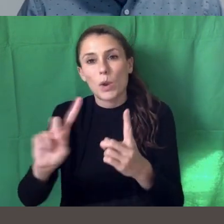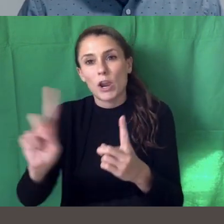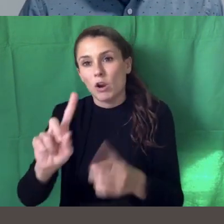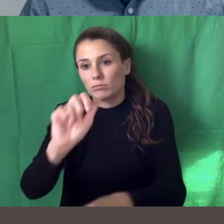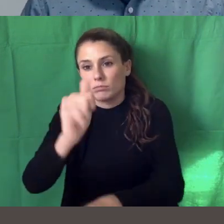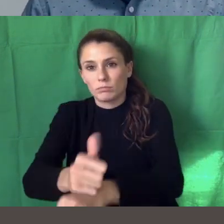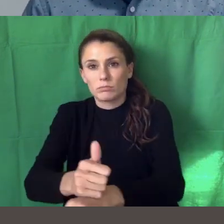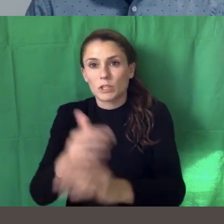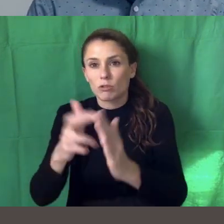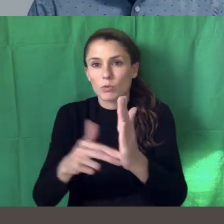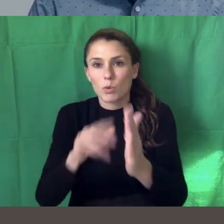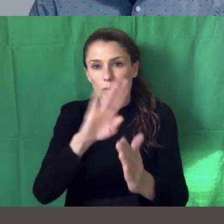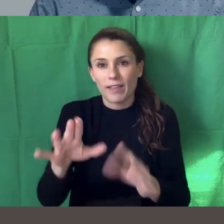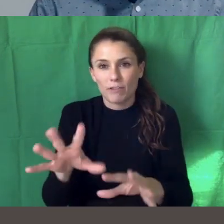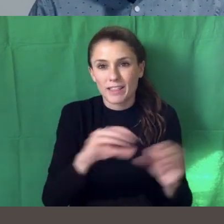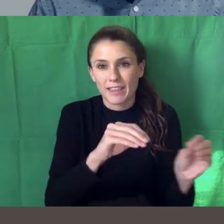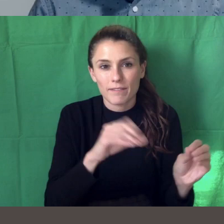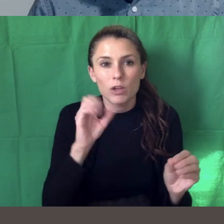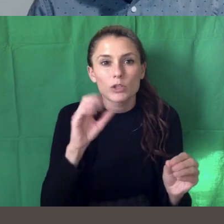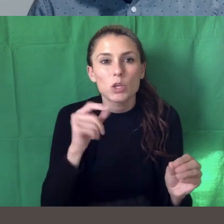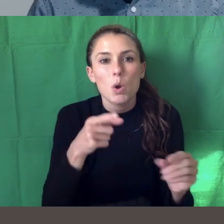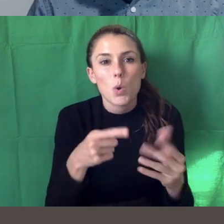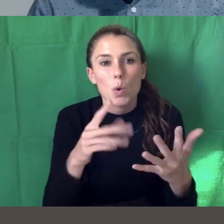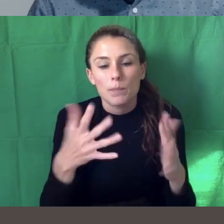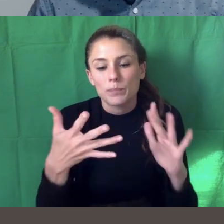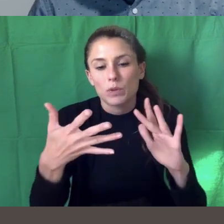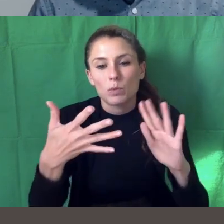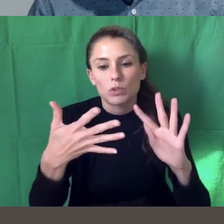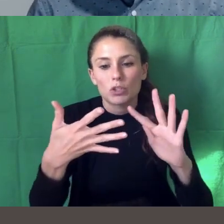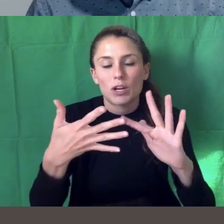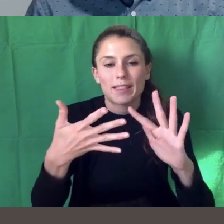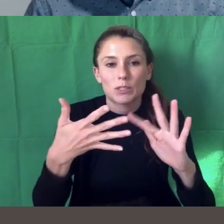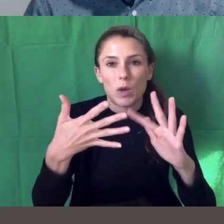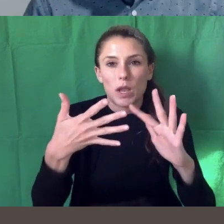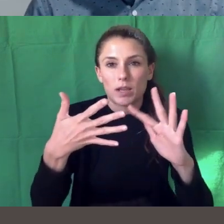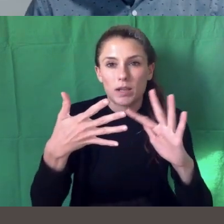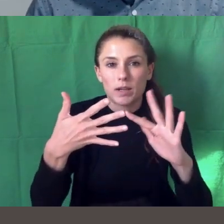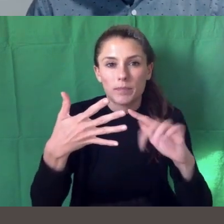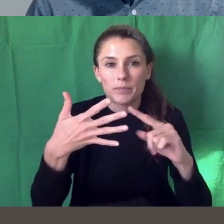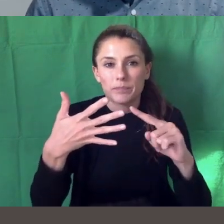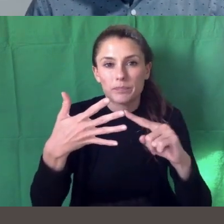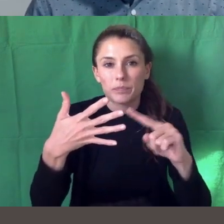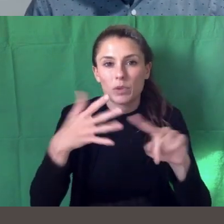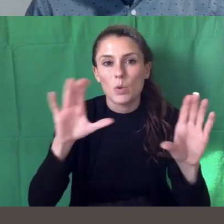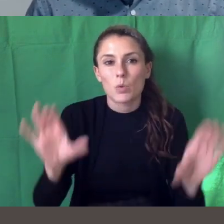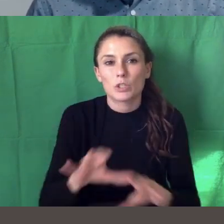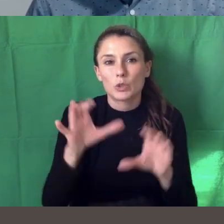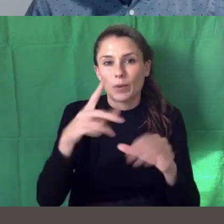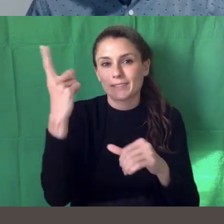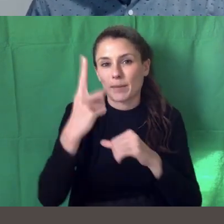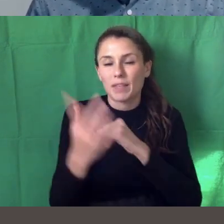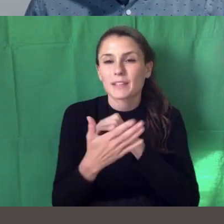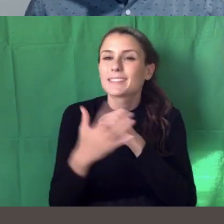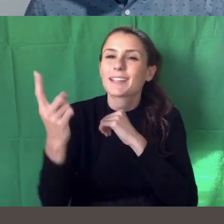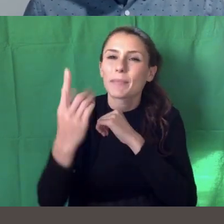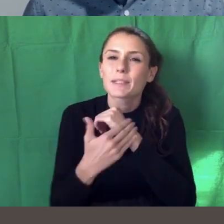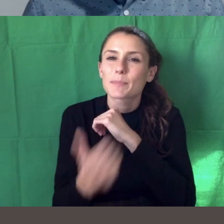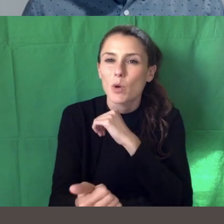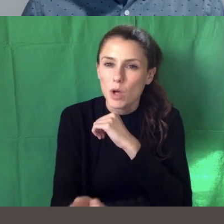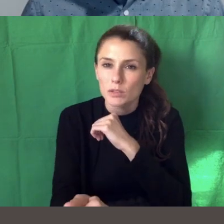So what we match first is actually this middle branch where we're doing a call. Something is being called, maybe with arguments.